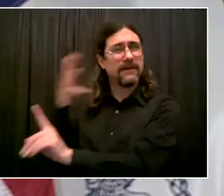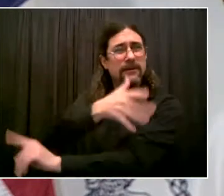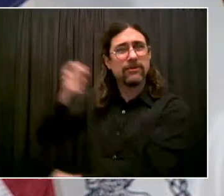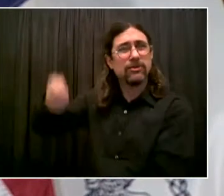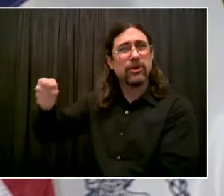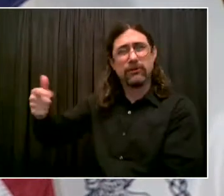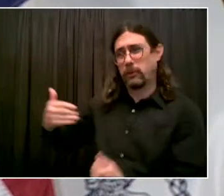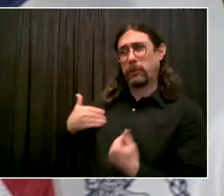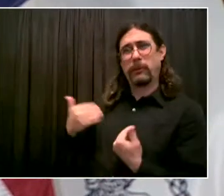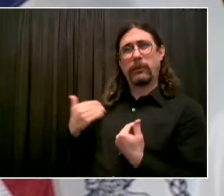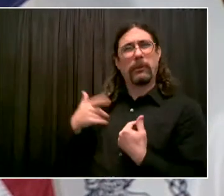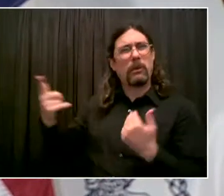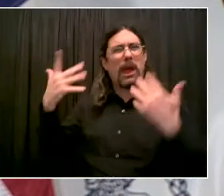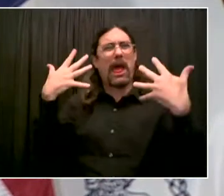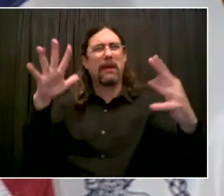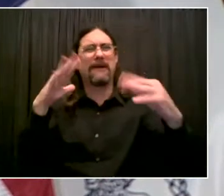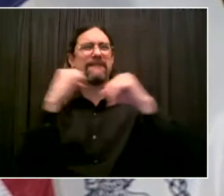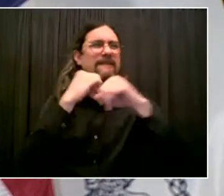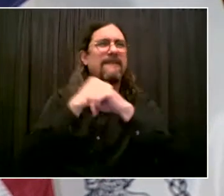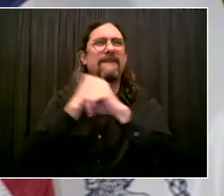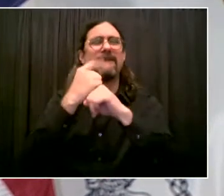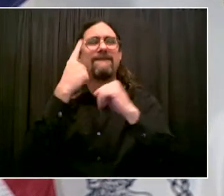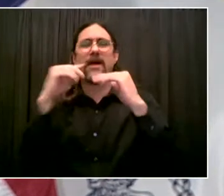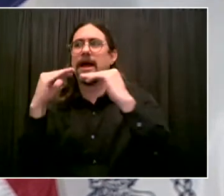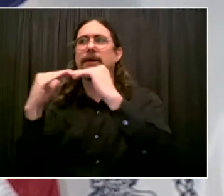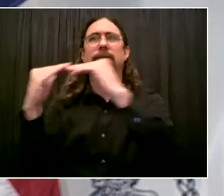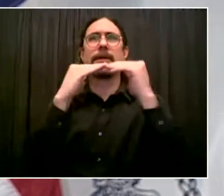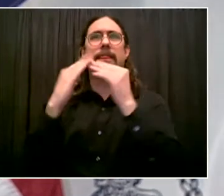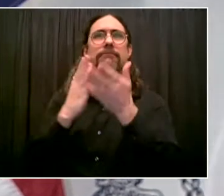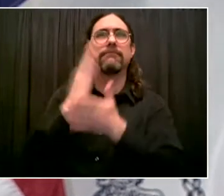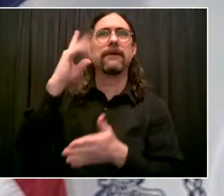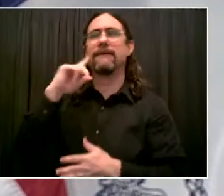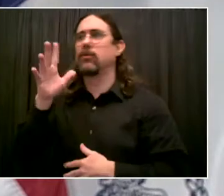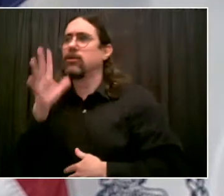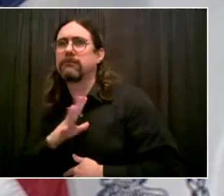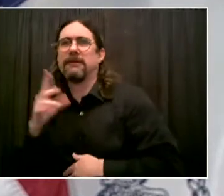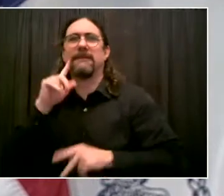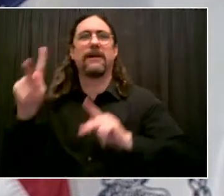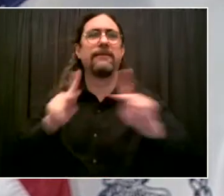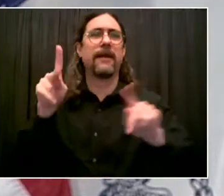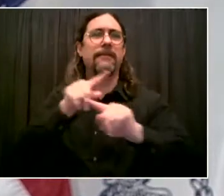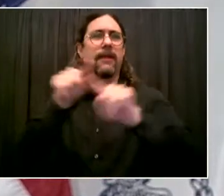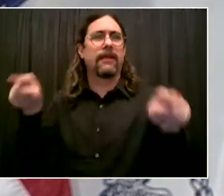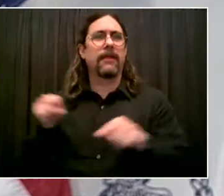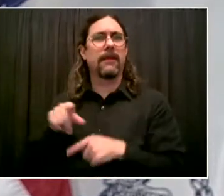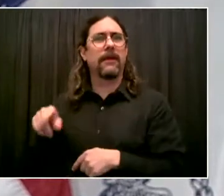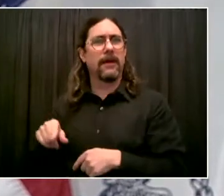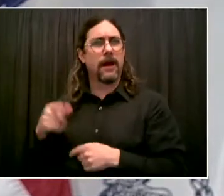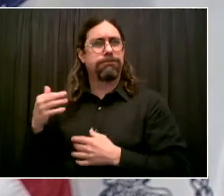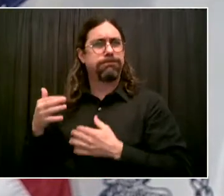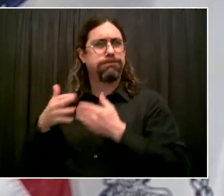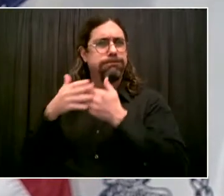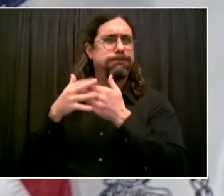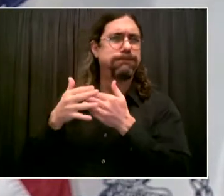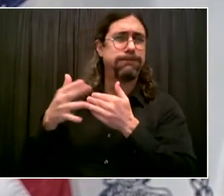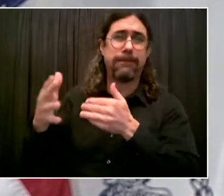SHE GREW UP IN NEW YORK CITY AT PUBLIC SCHOOLS AND EVEN IN YOUTH DEMANDED JUSTICE AND FAIRNESS FOR EVERYONE SHE IS ONE OF E TH